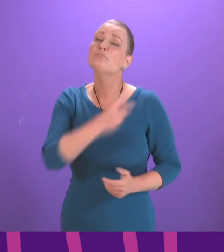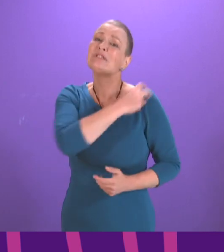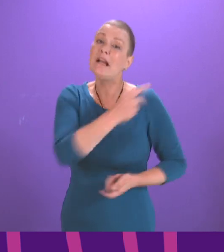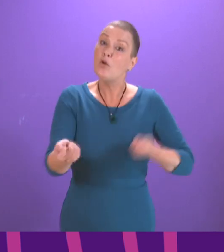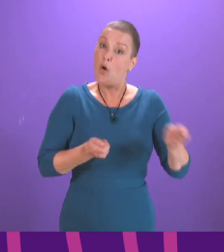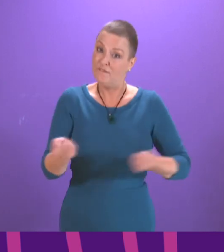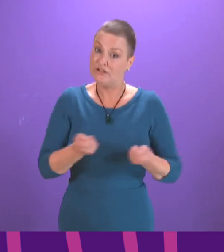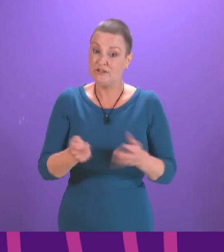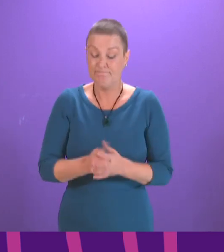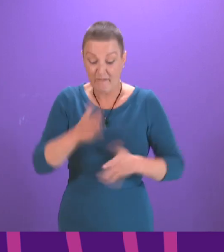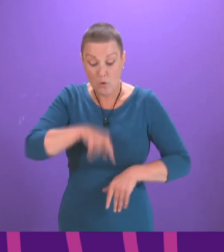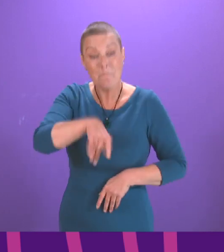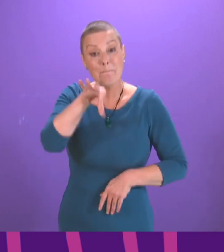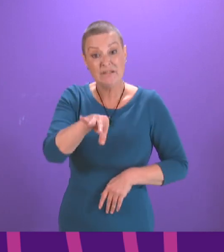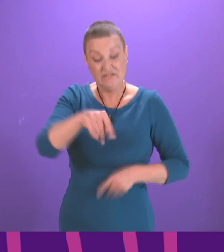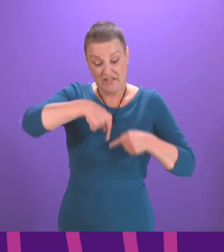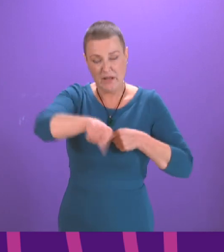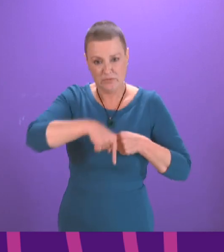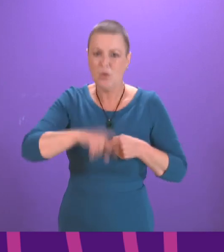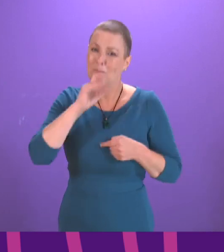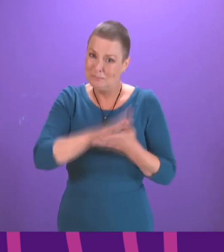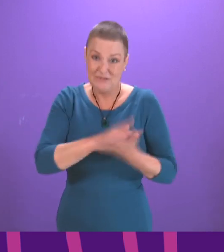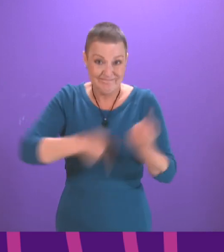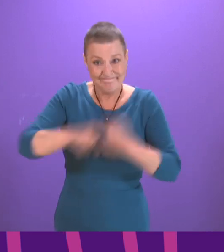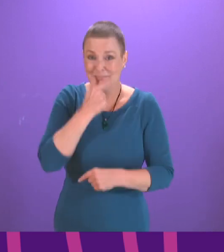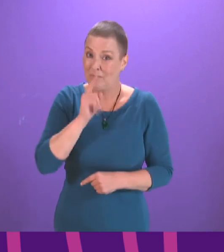The levels that we will put in place from Monday require more sacrifice at a time when